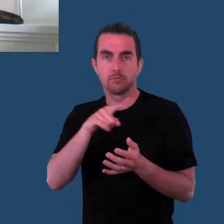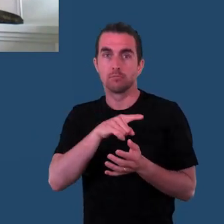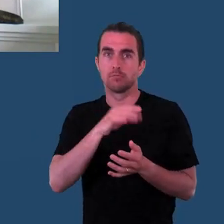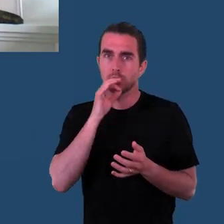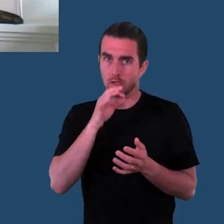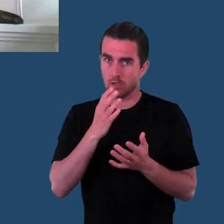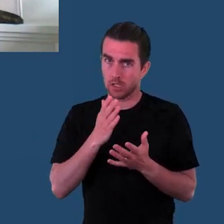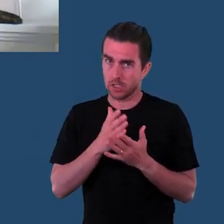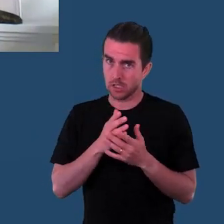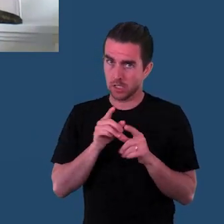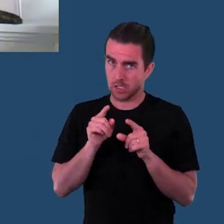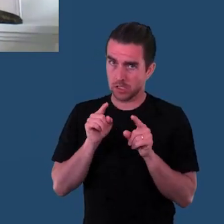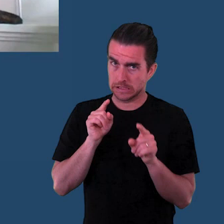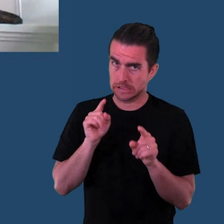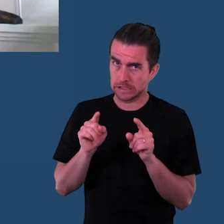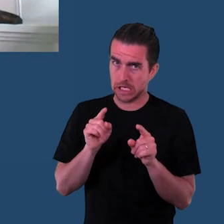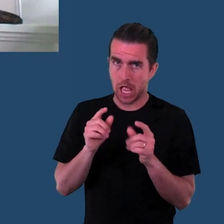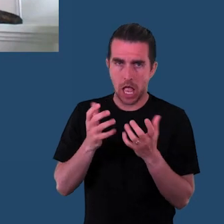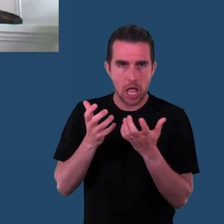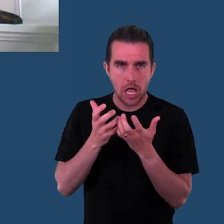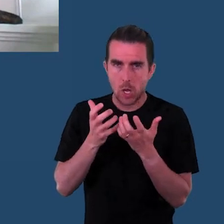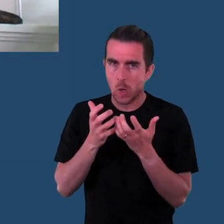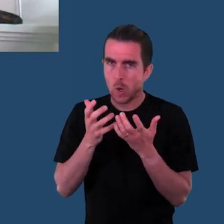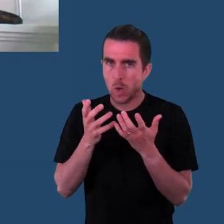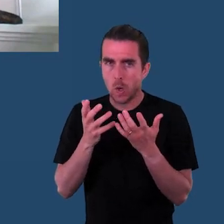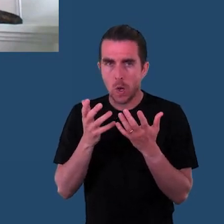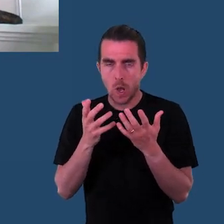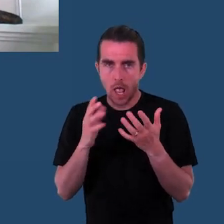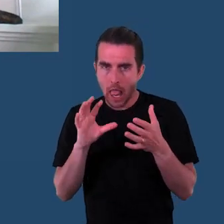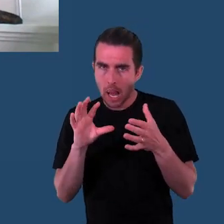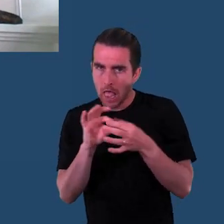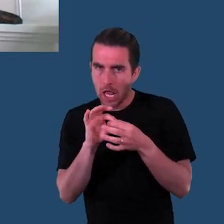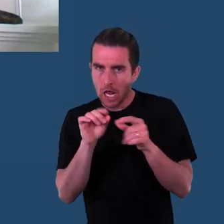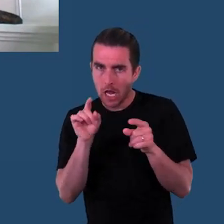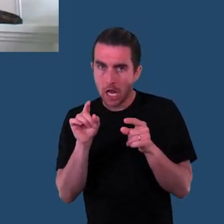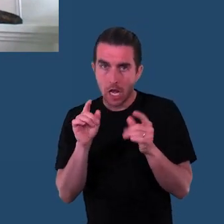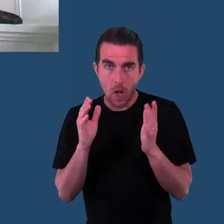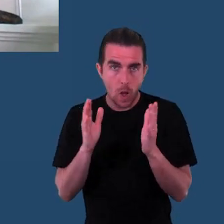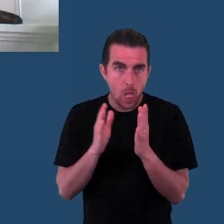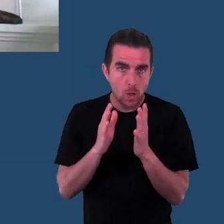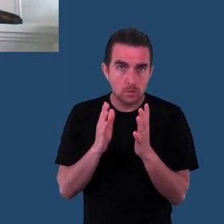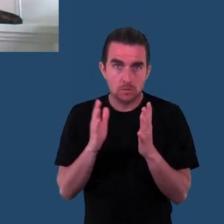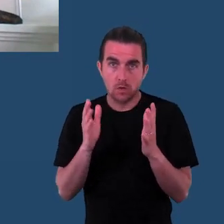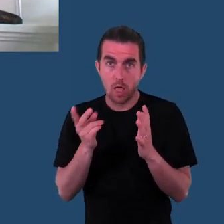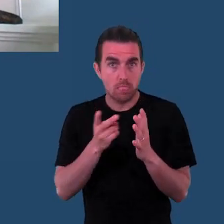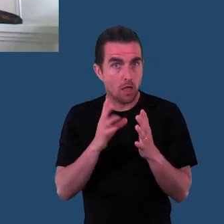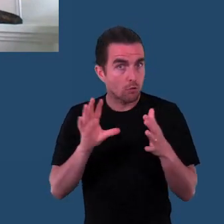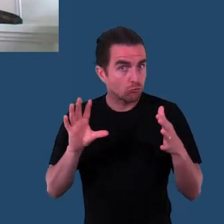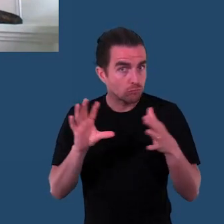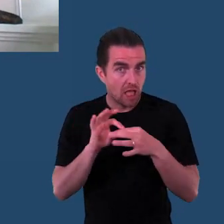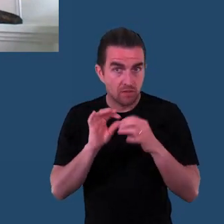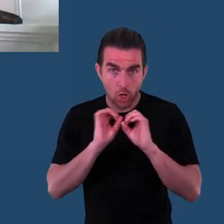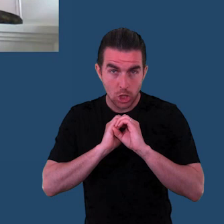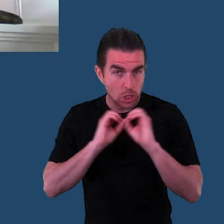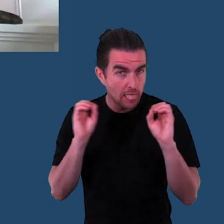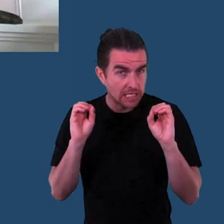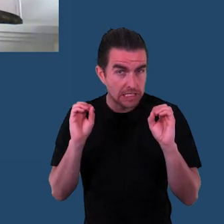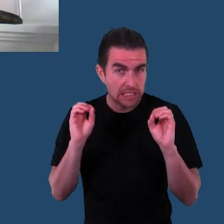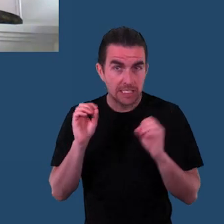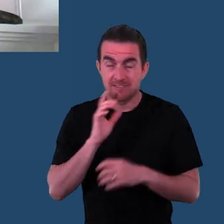Aaron was asking, "How closely related are those two, "dimetrodon and spinosaurus?" Are they related at all? They're not related at all.